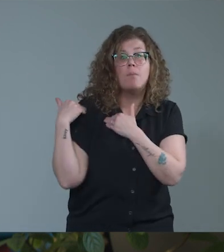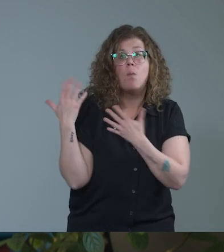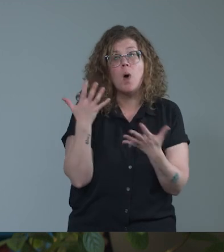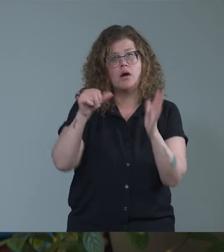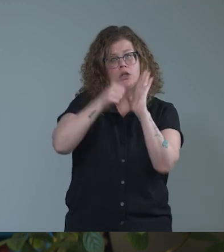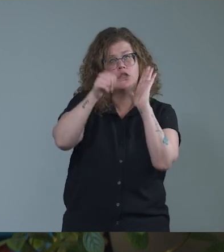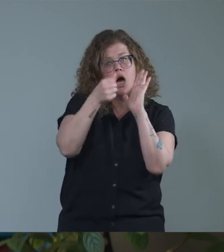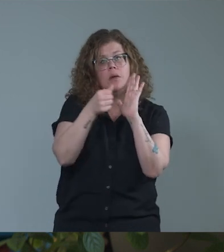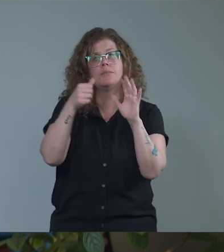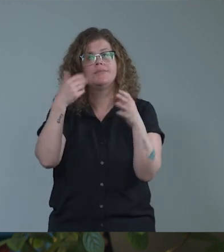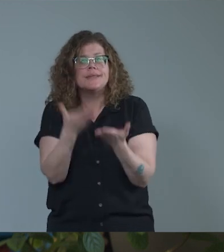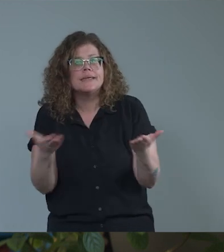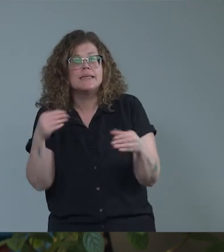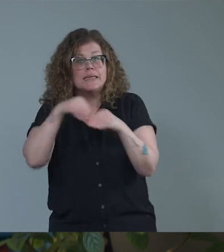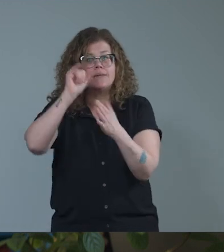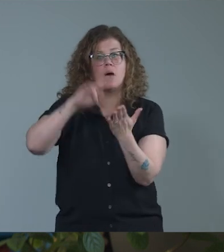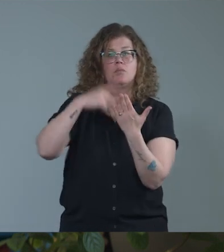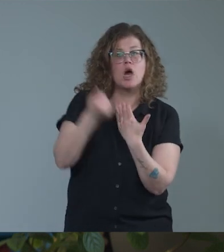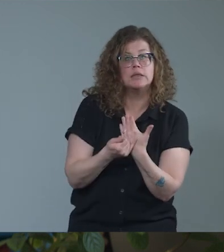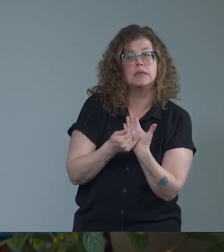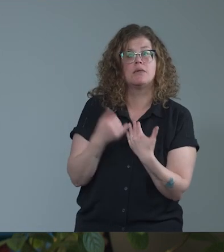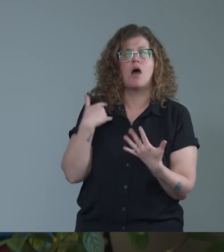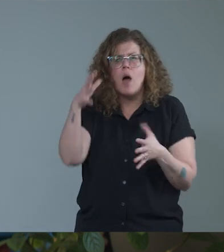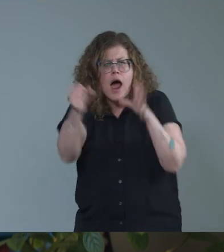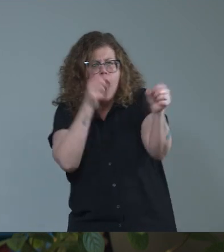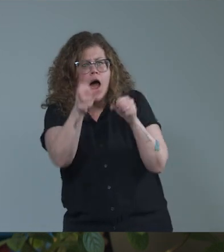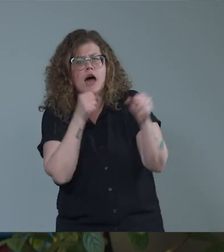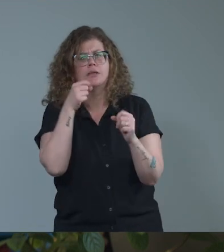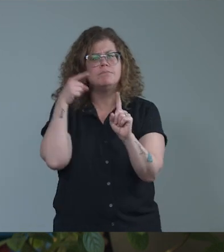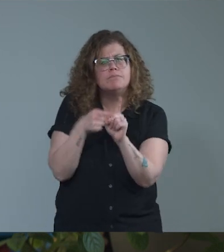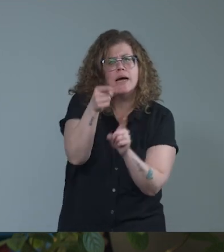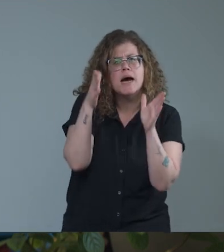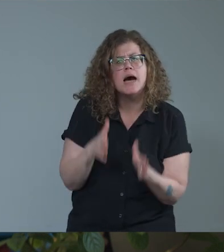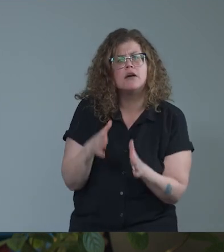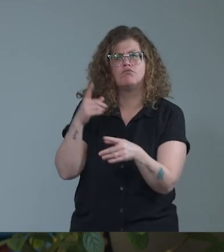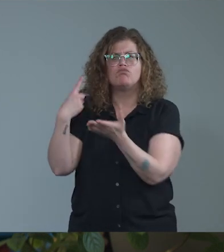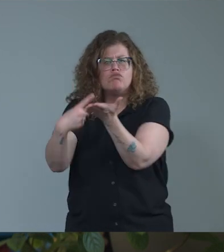created a different personality in me. I didn't know I was that, I mean,